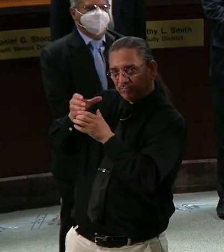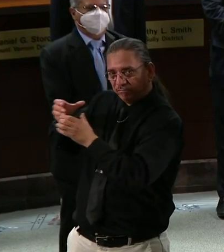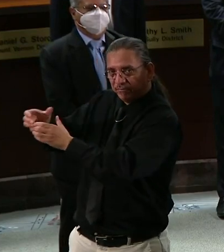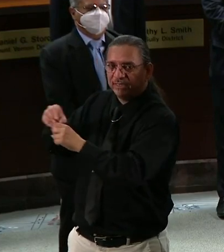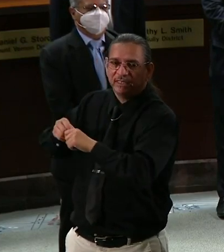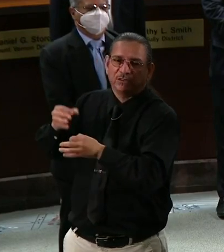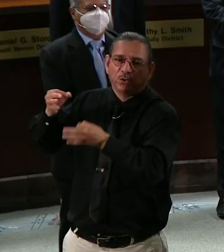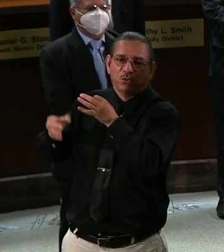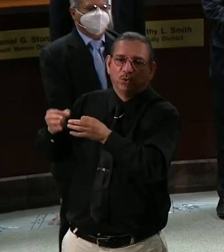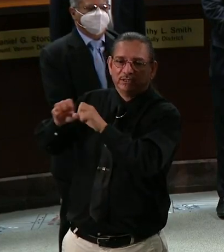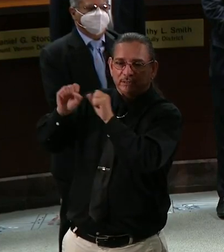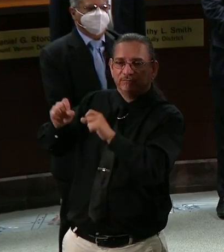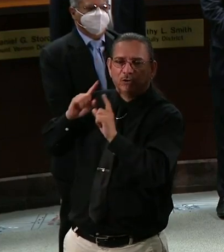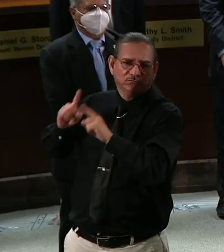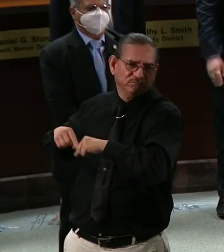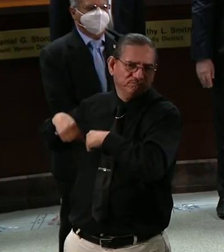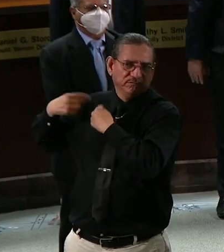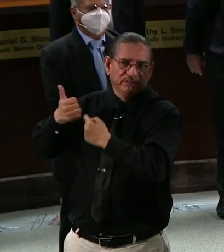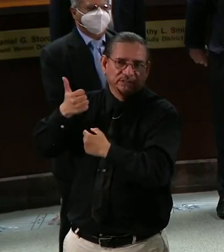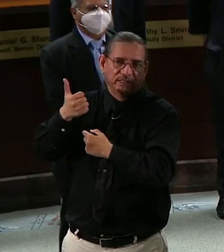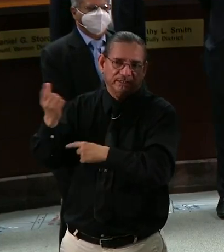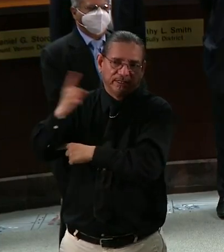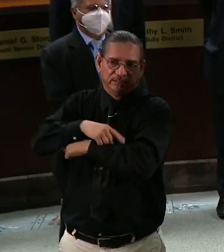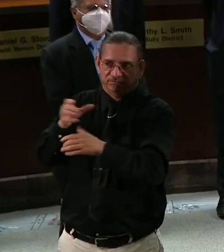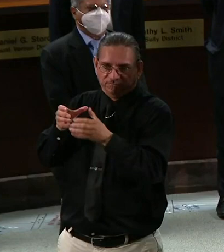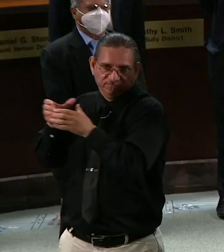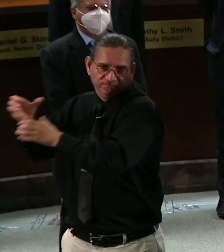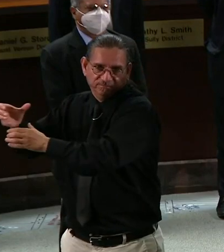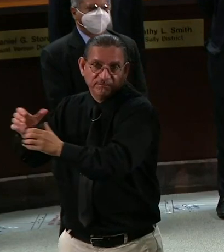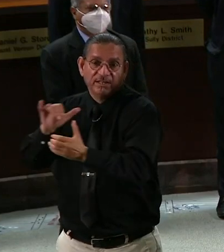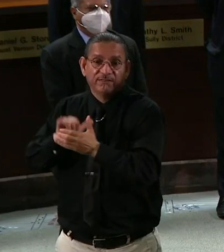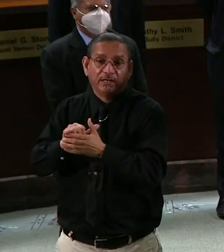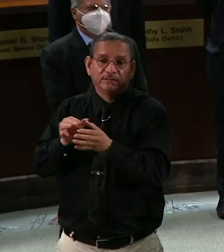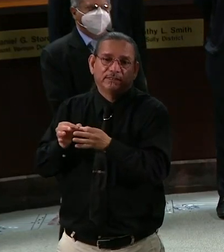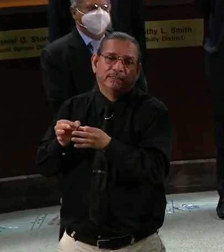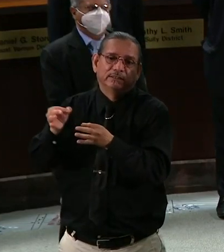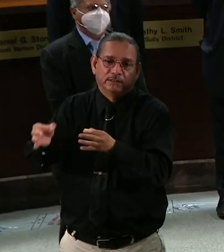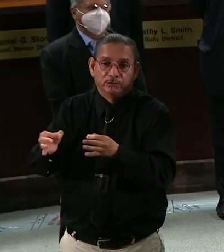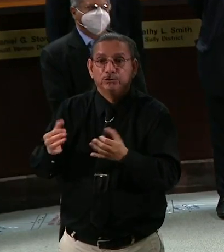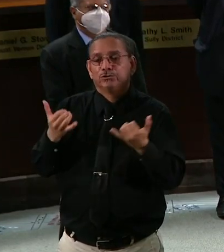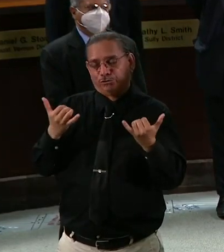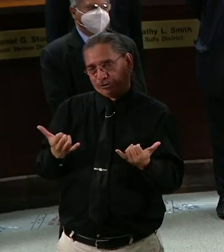DOWN THE LIST AND- YOUR- LAST